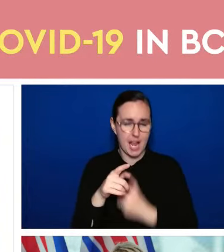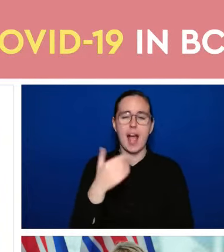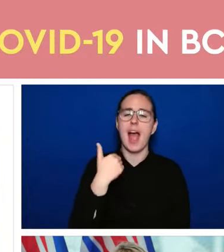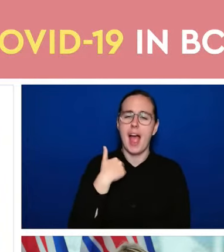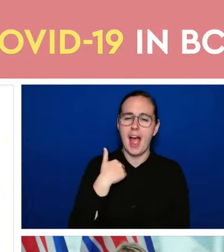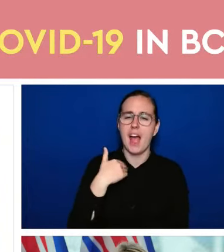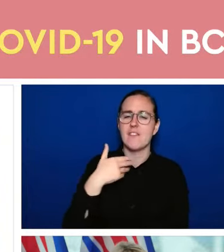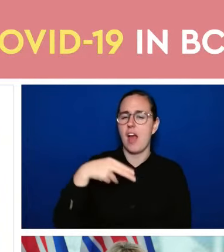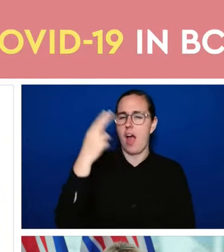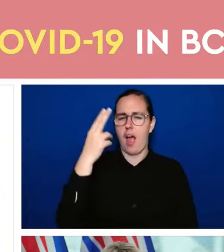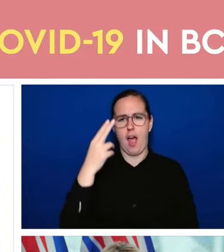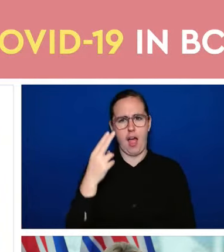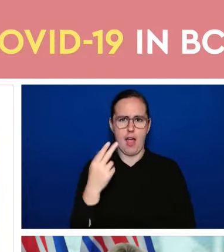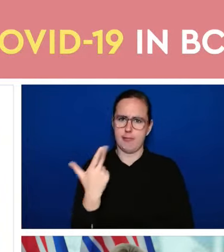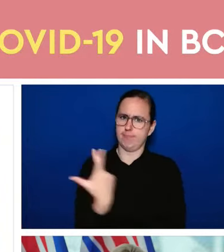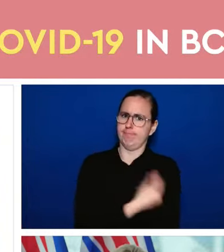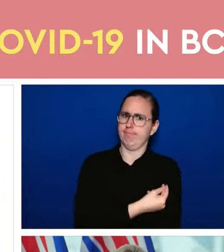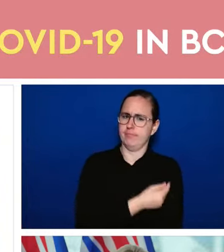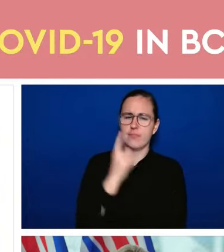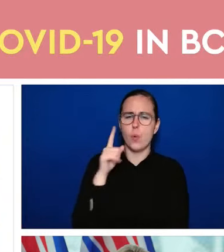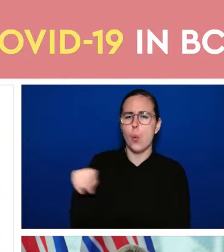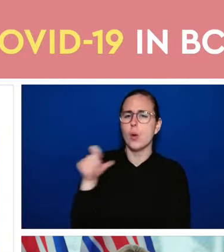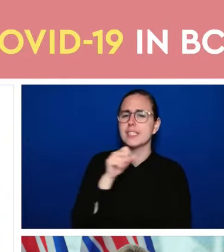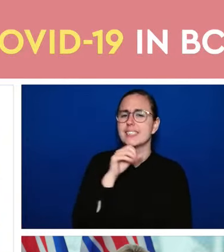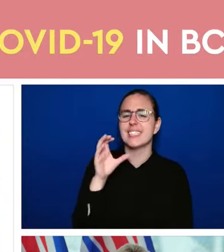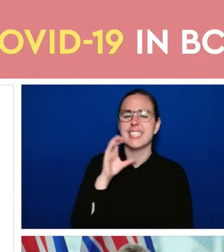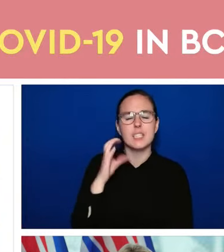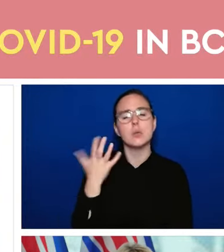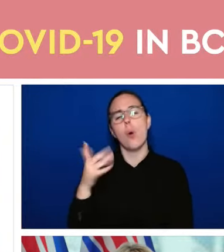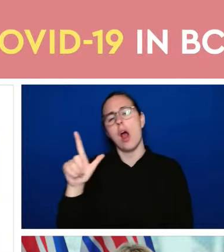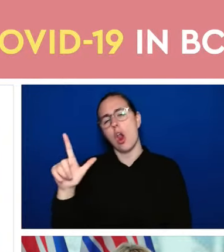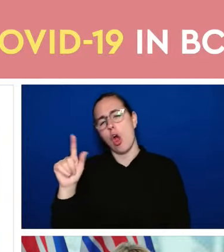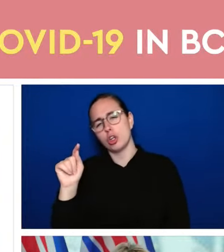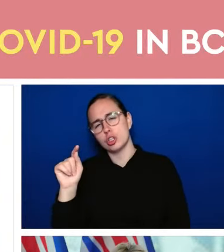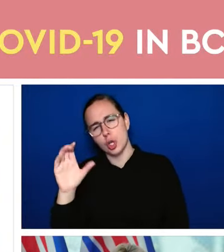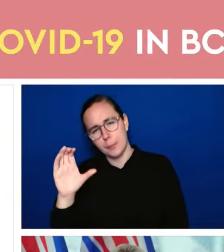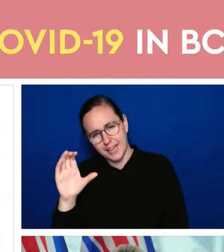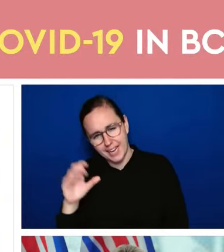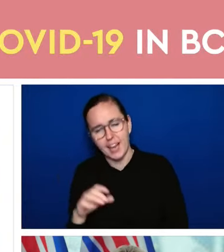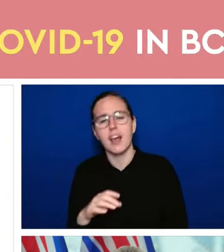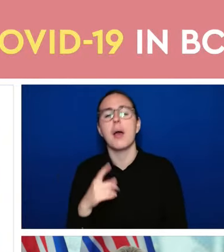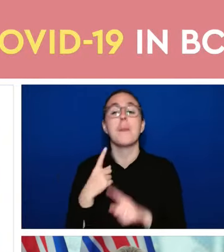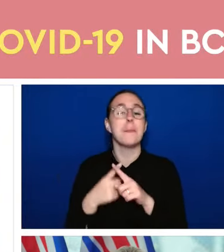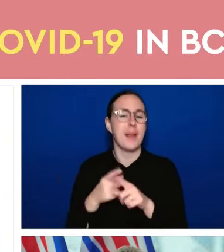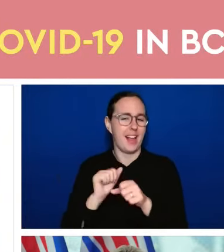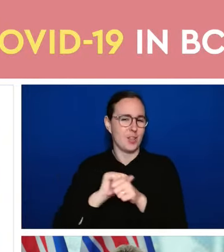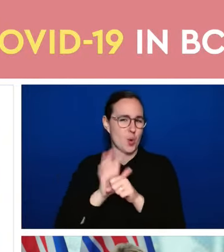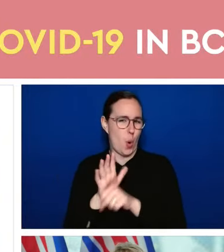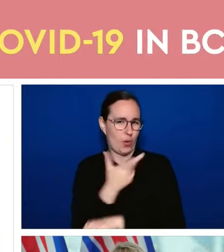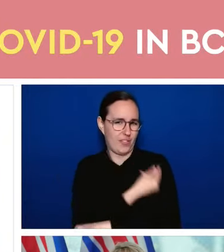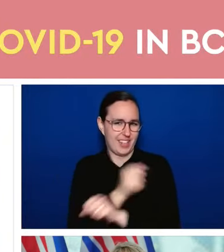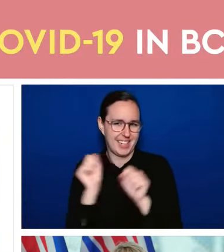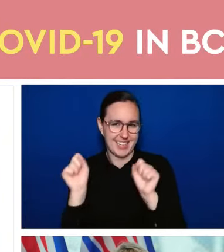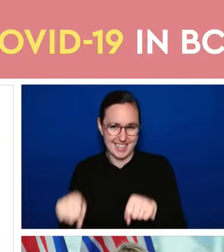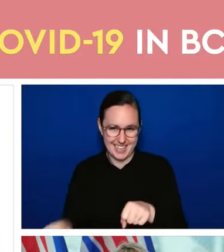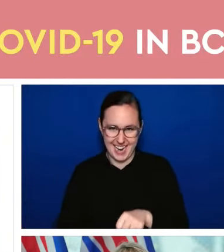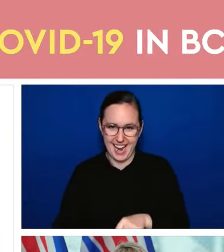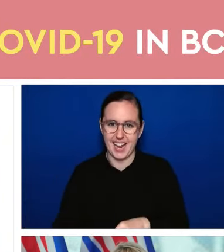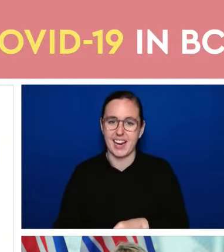care and assisted living. Along with your by the- covered booster and for other- people in